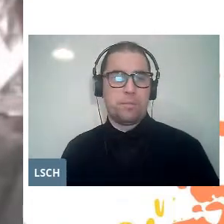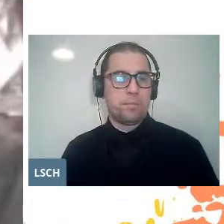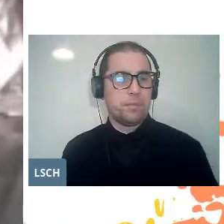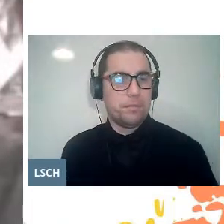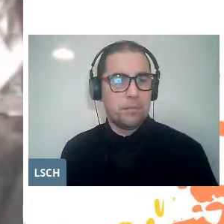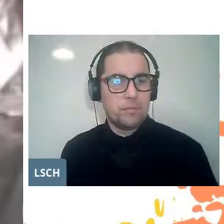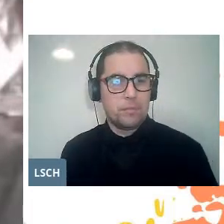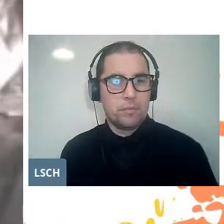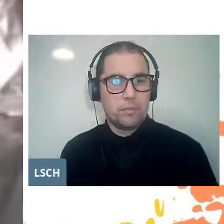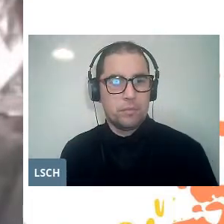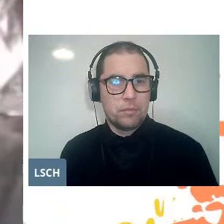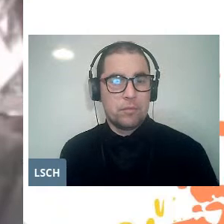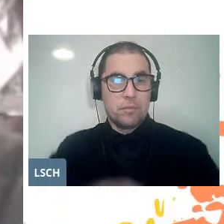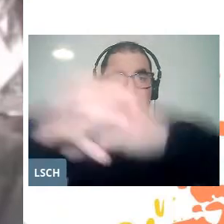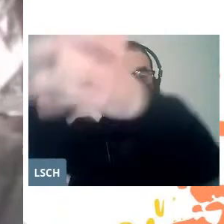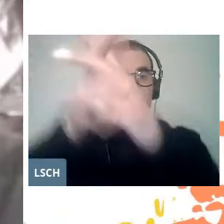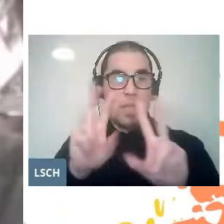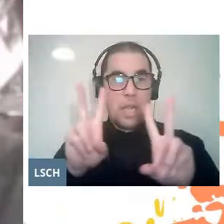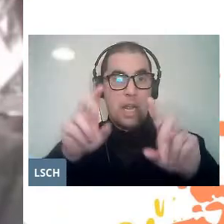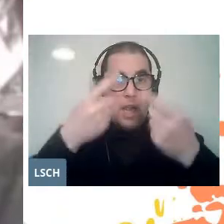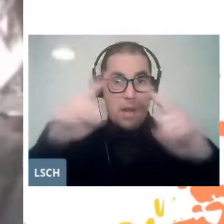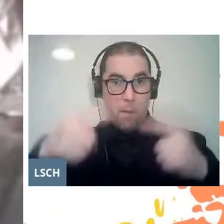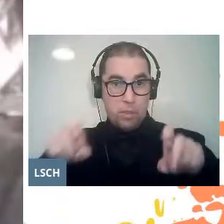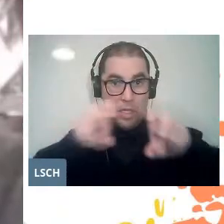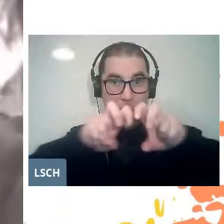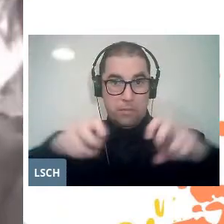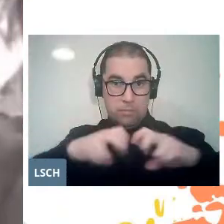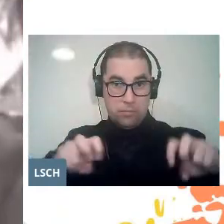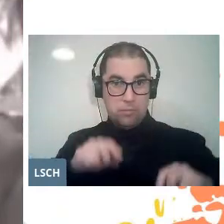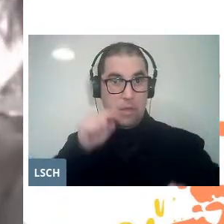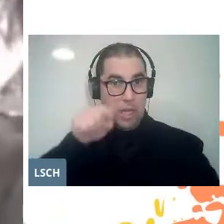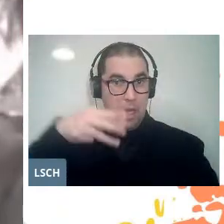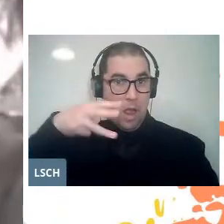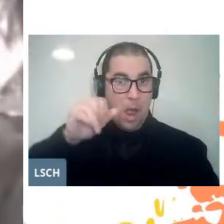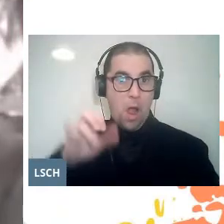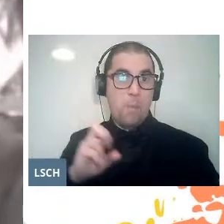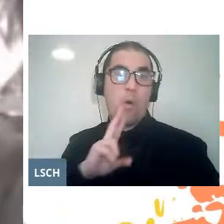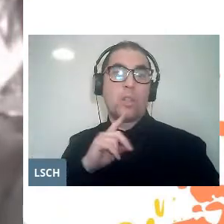In the symphonies he is the heir of a line established by Haydn,